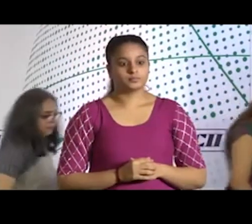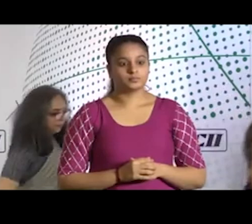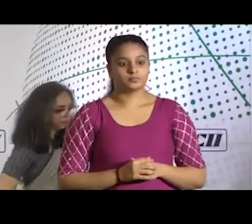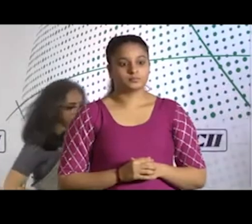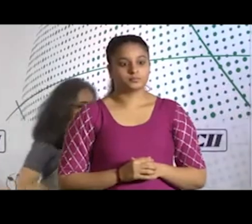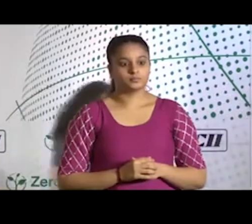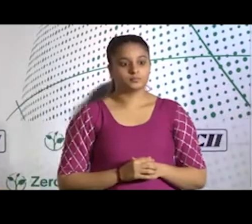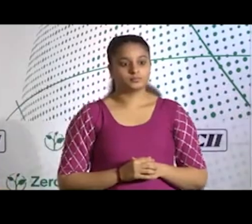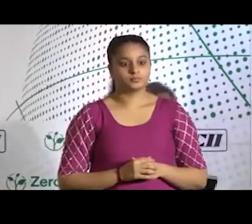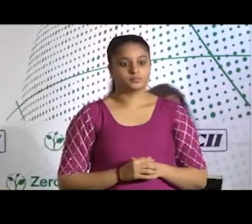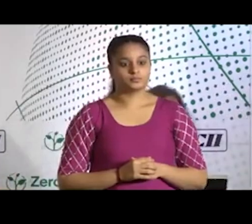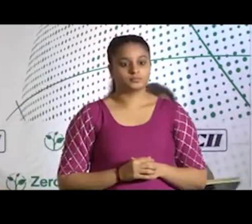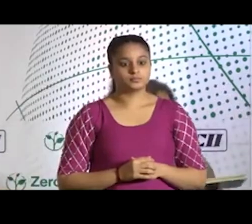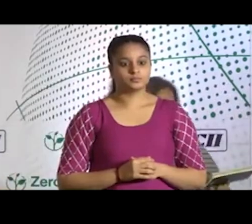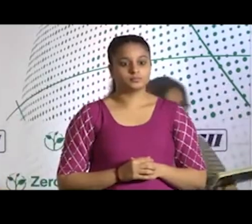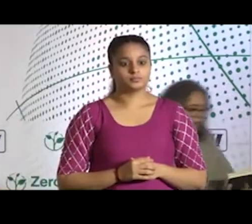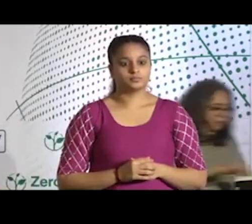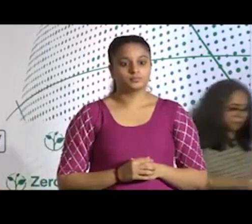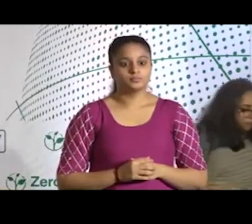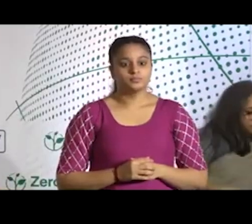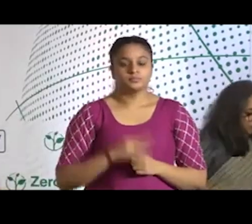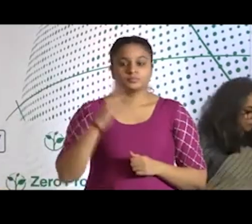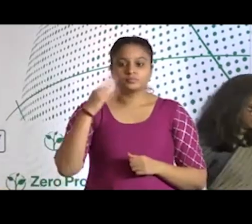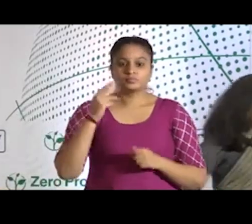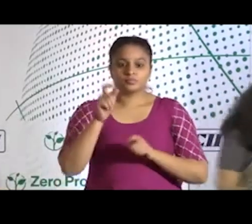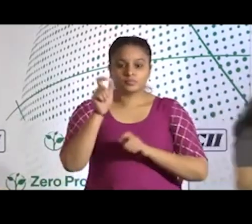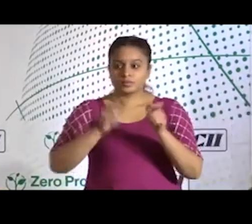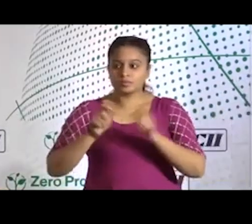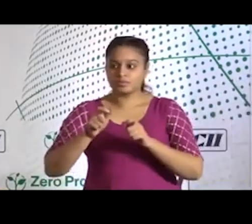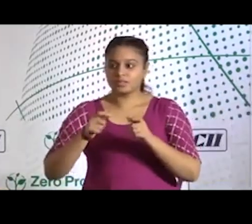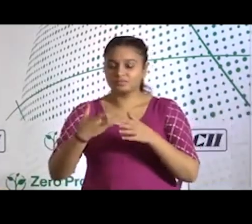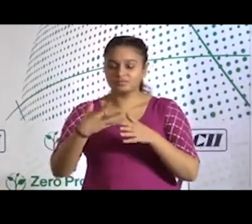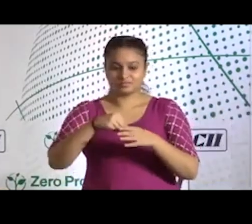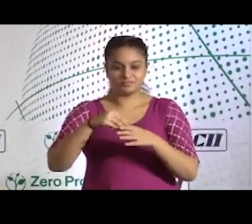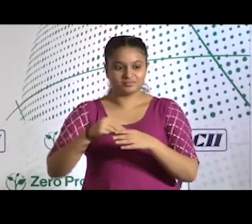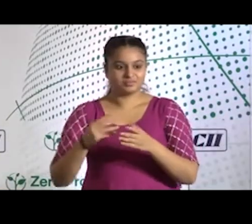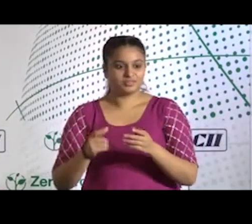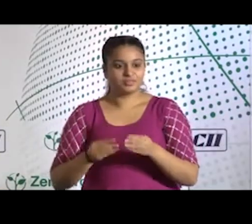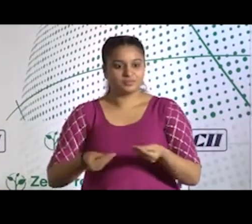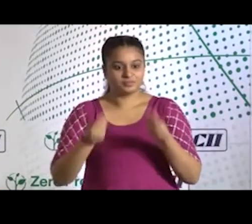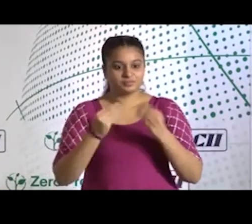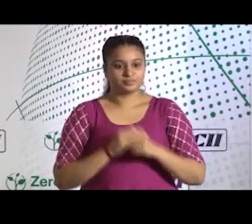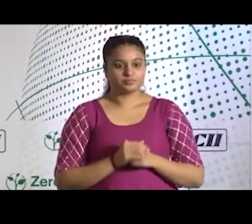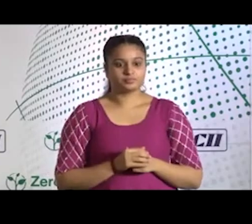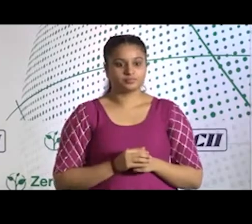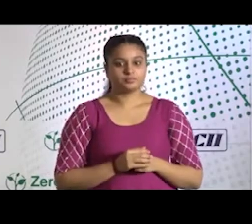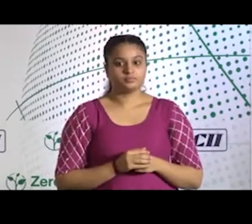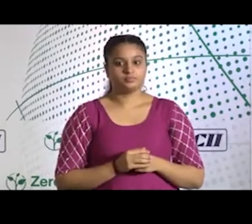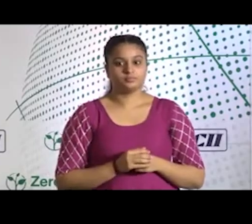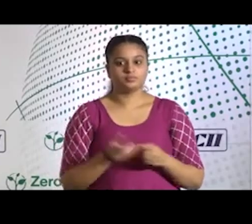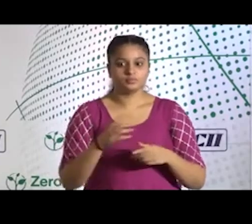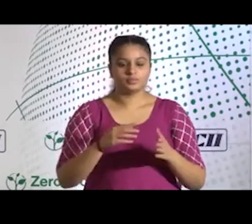Because you all applauded so enthusiastically. We will break for tea.